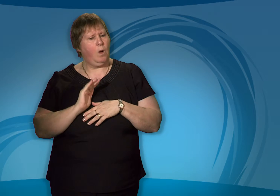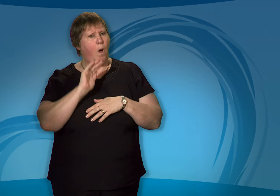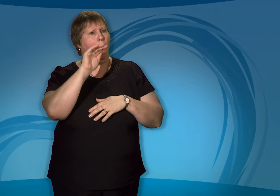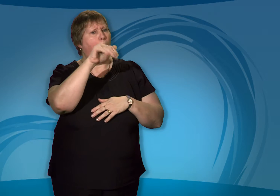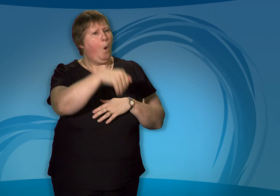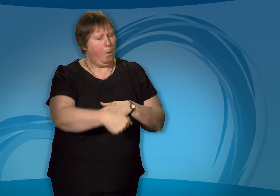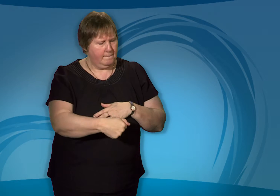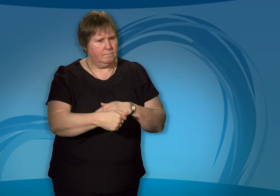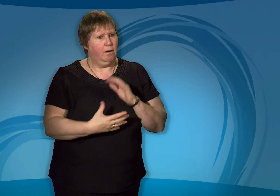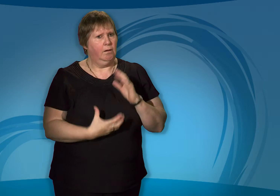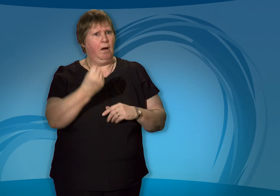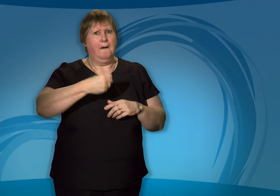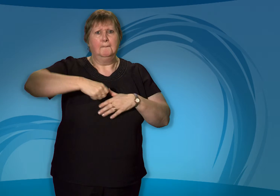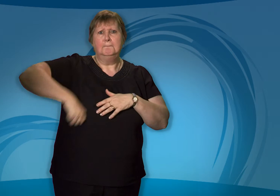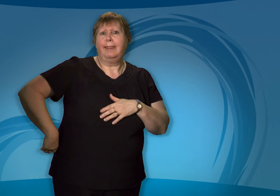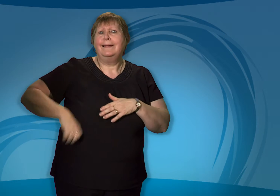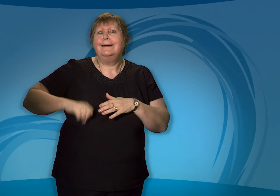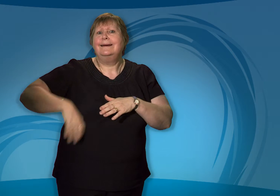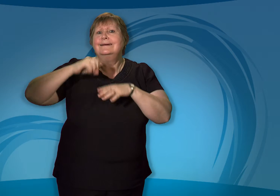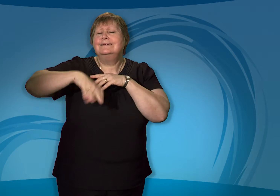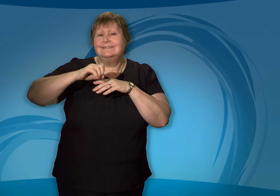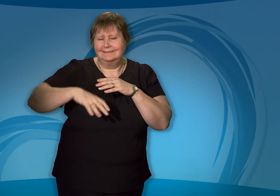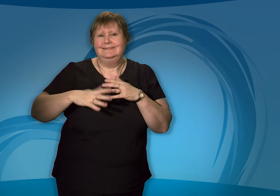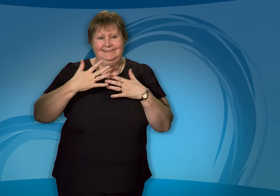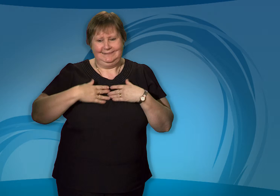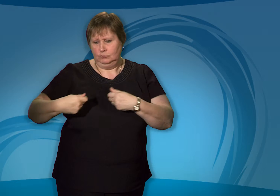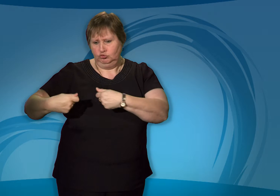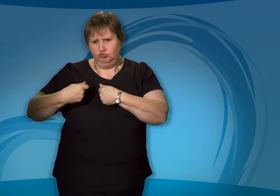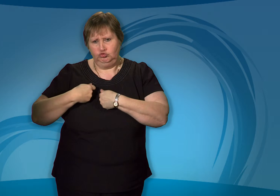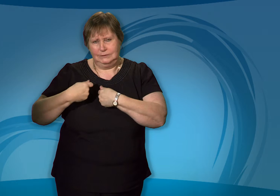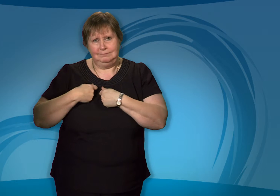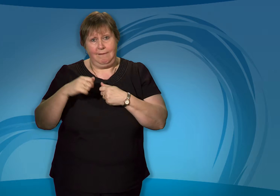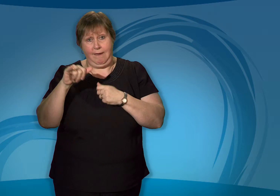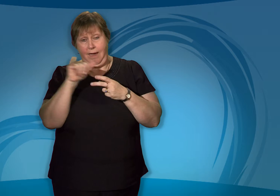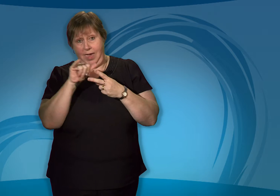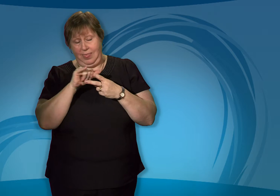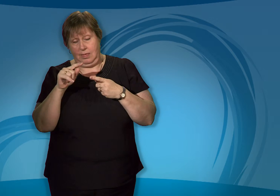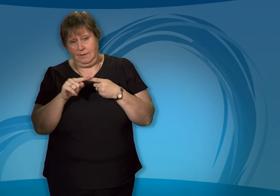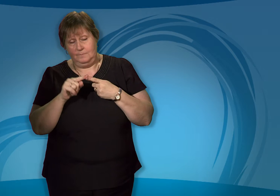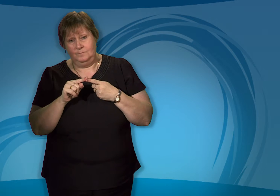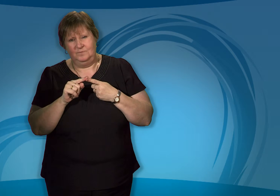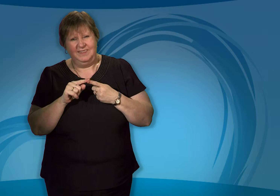If however you have left the hospital it will need to be treated in either of the following ways: